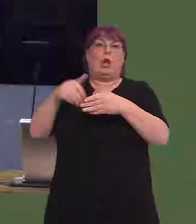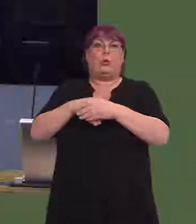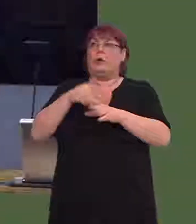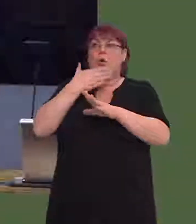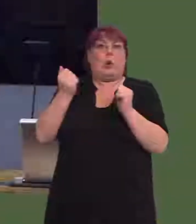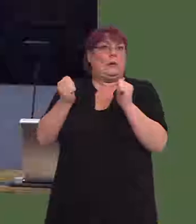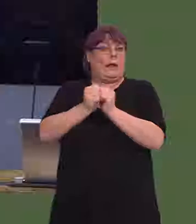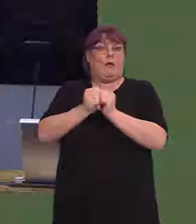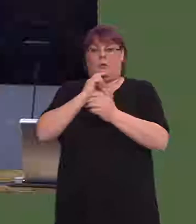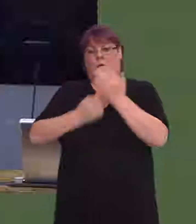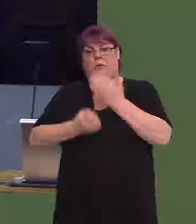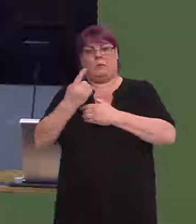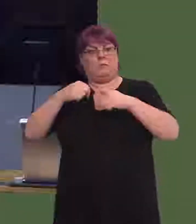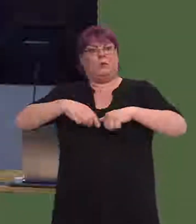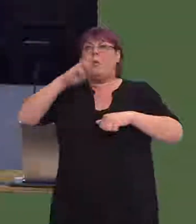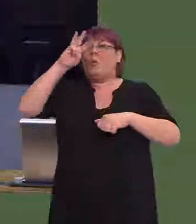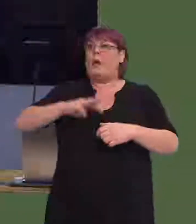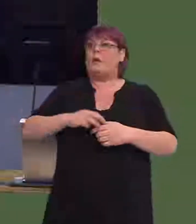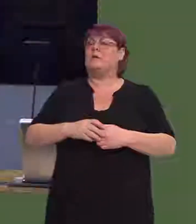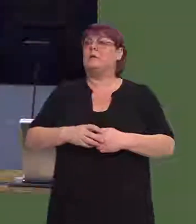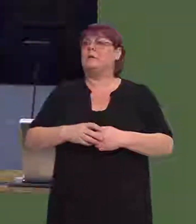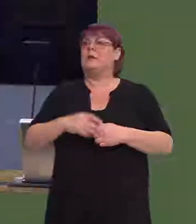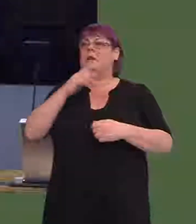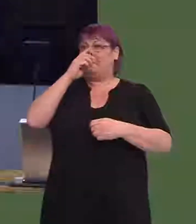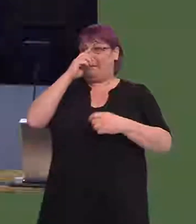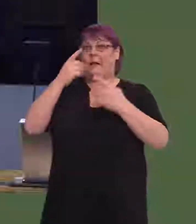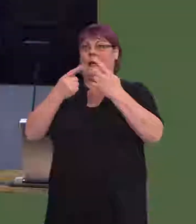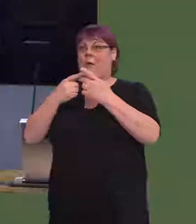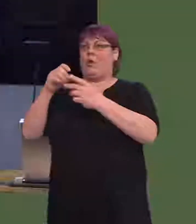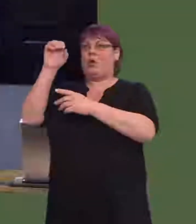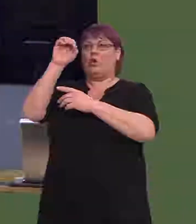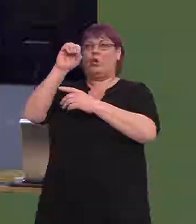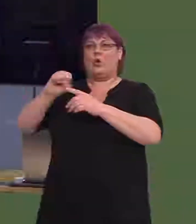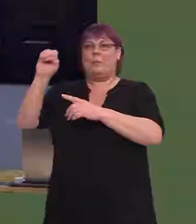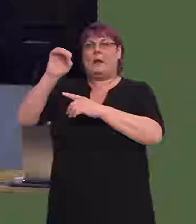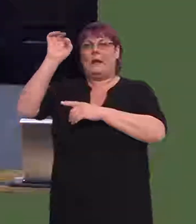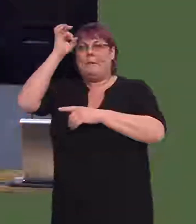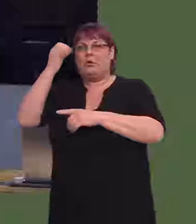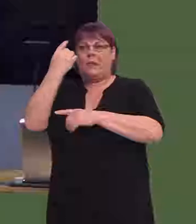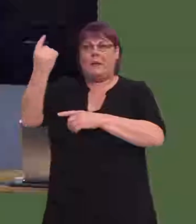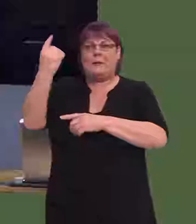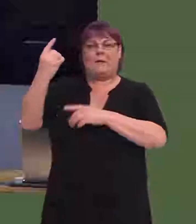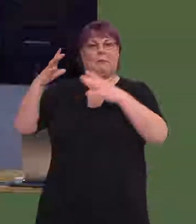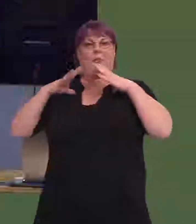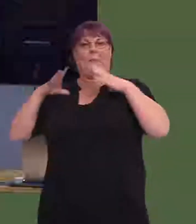Governments, national and regional and elsewhere in the EU, and the European Commission itself, have preparations in place for such an outcome. Why not Wales?